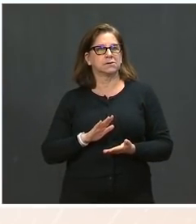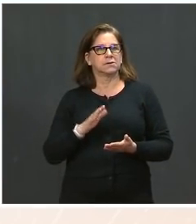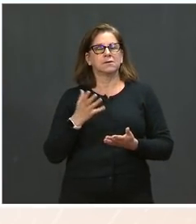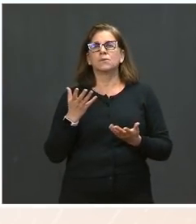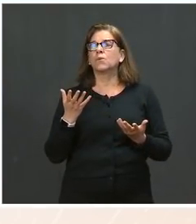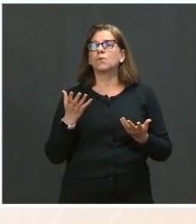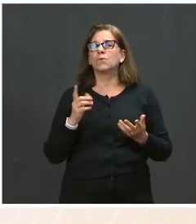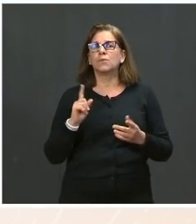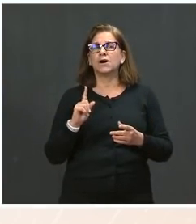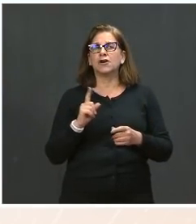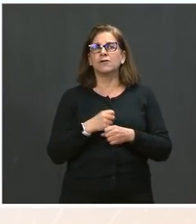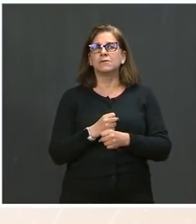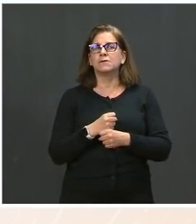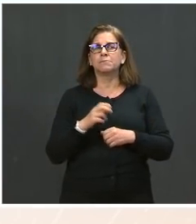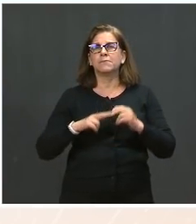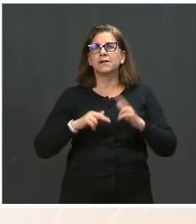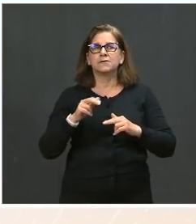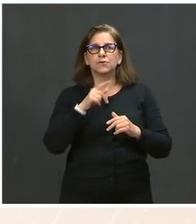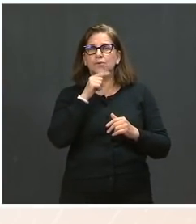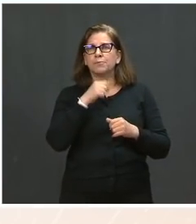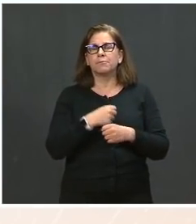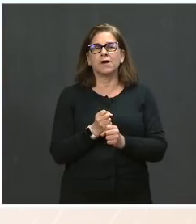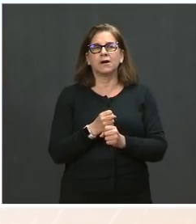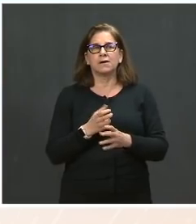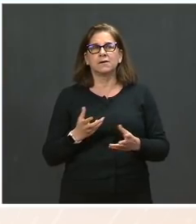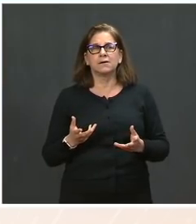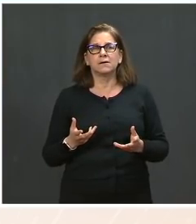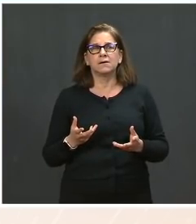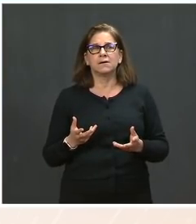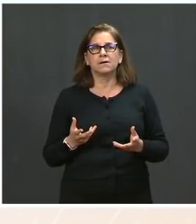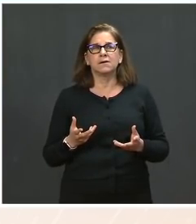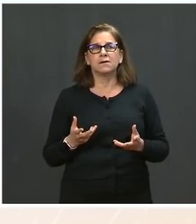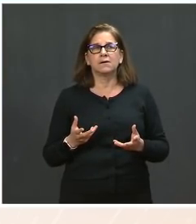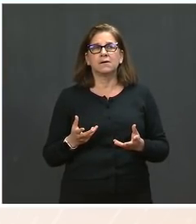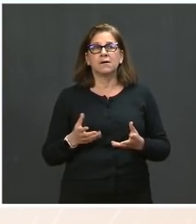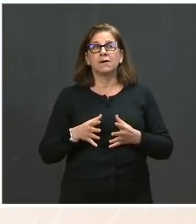And it's going to take a lot of work, literally. We need millions of people in the United States